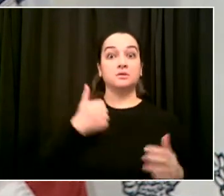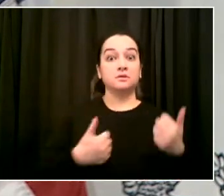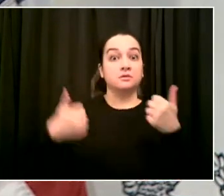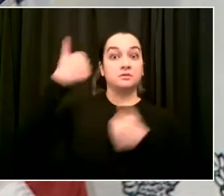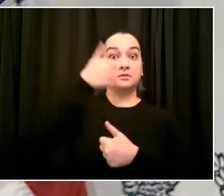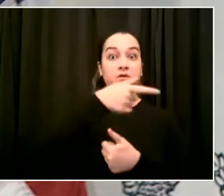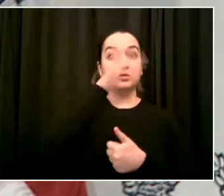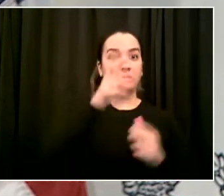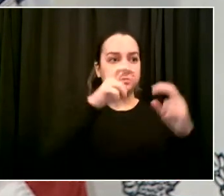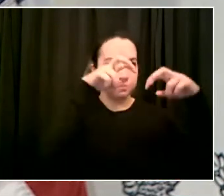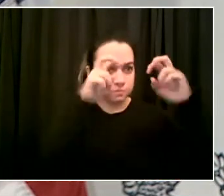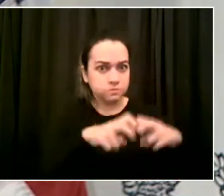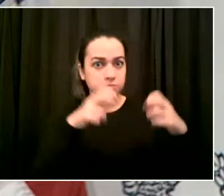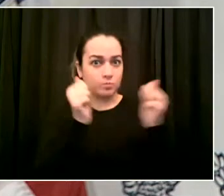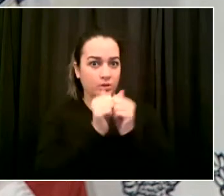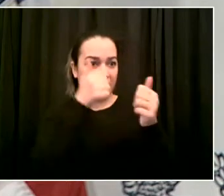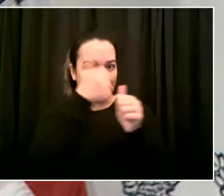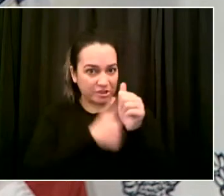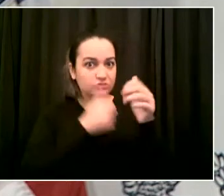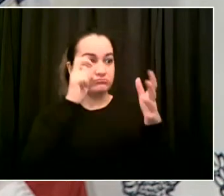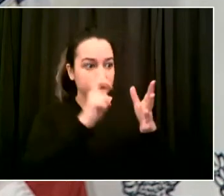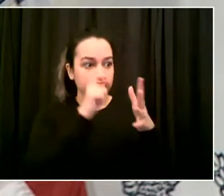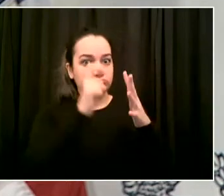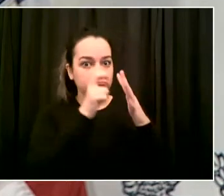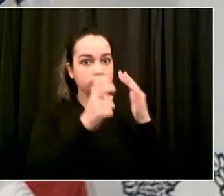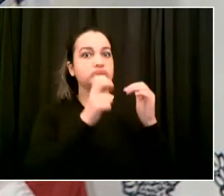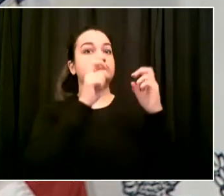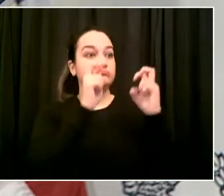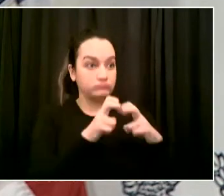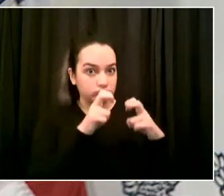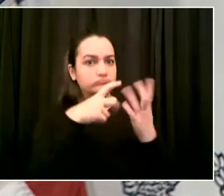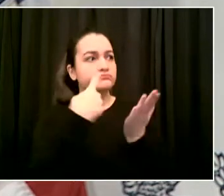EACH OF THEM. PROVIDES INPUT BACK TO THE